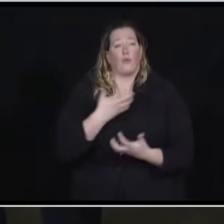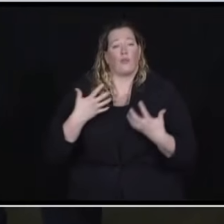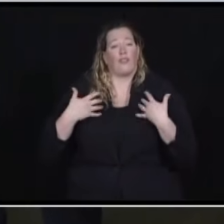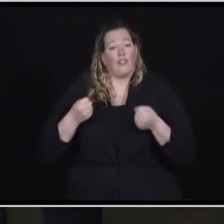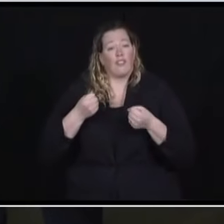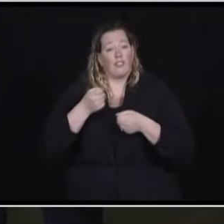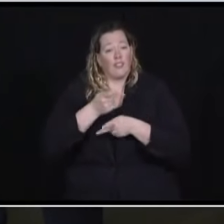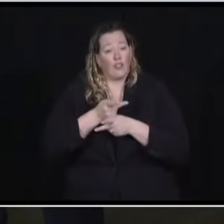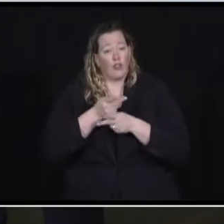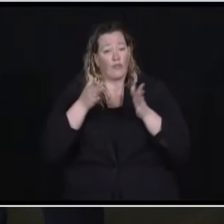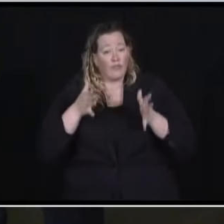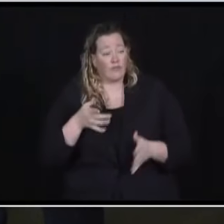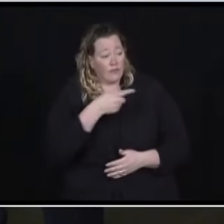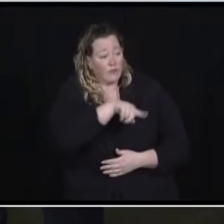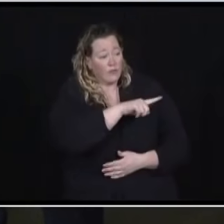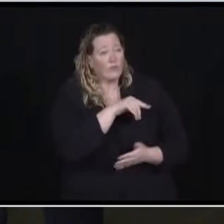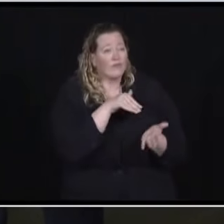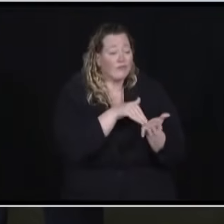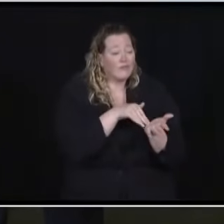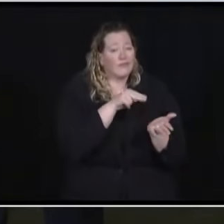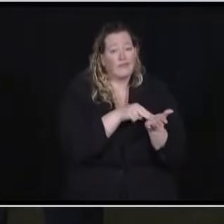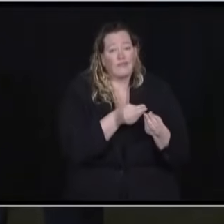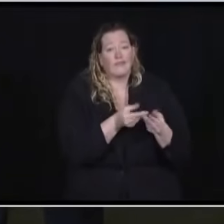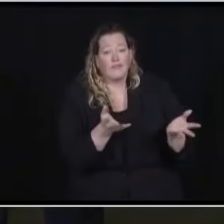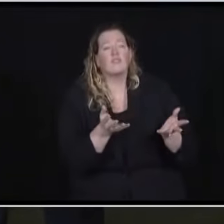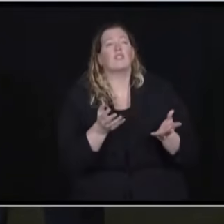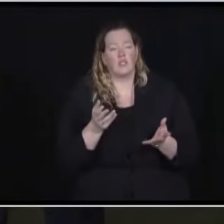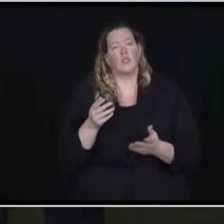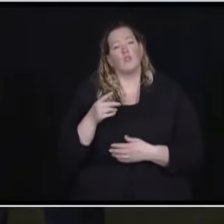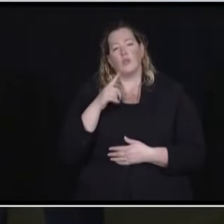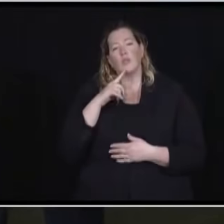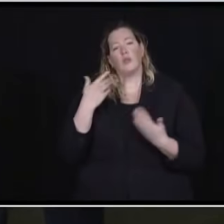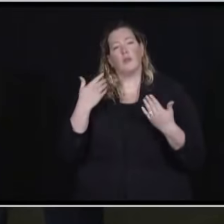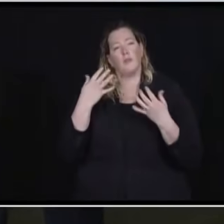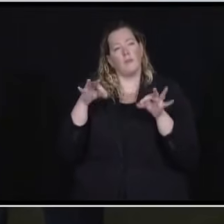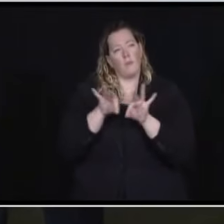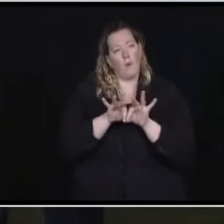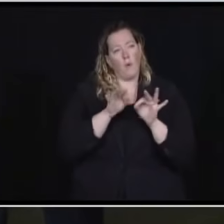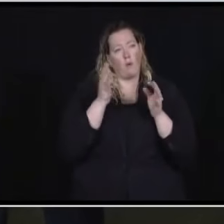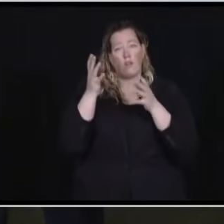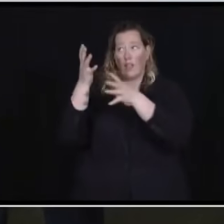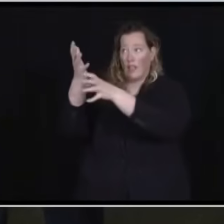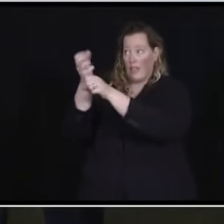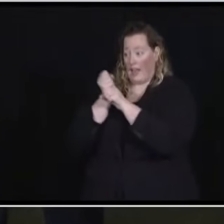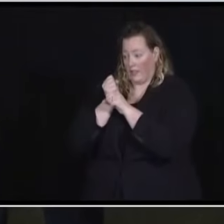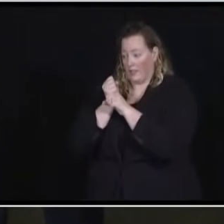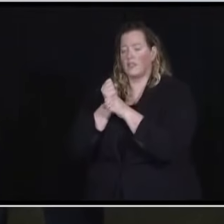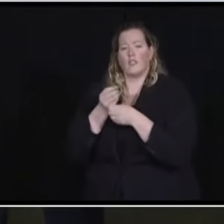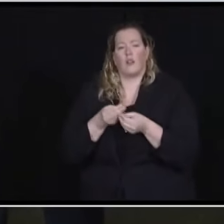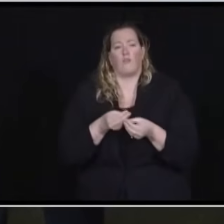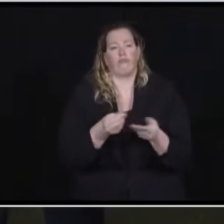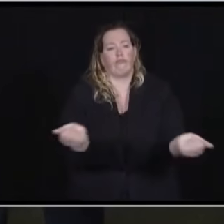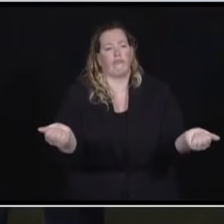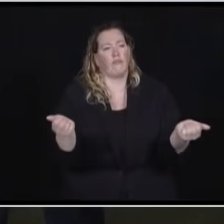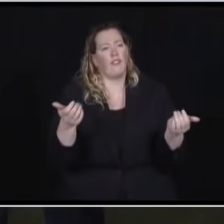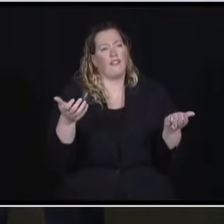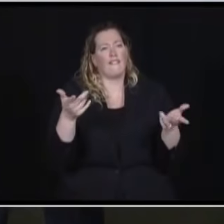province. So that as soon and we get our vaccine doses,